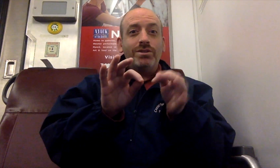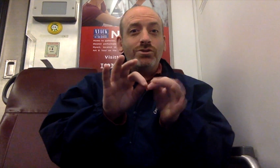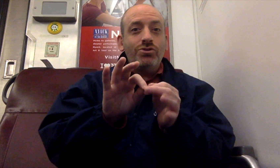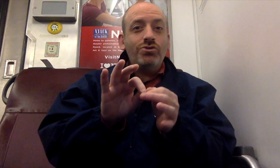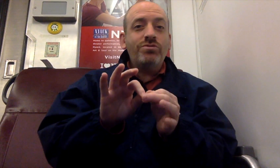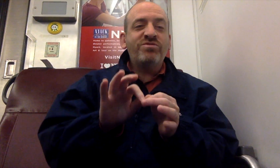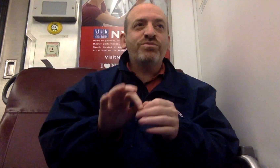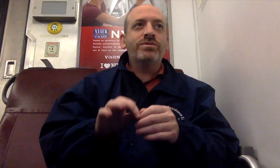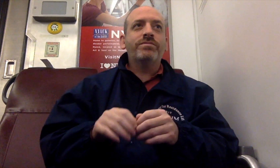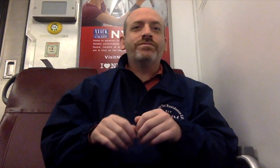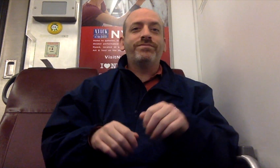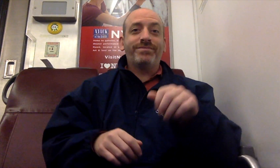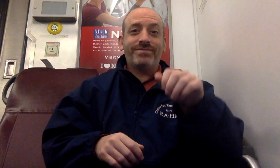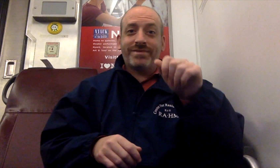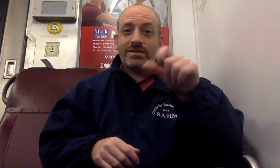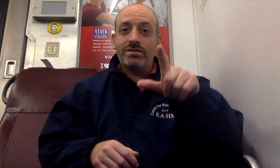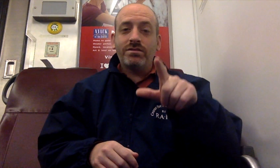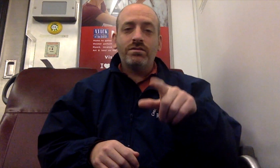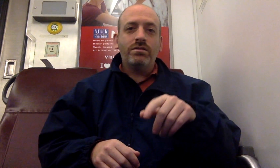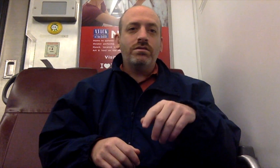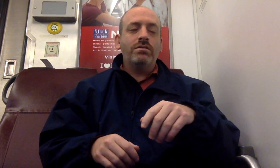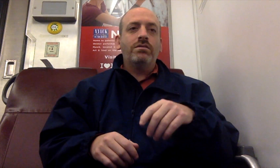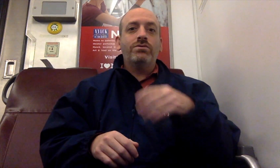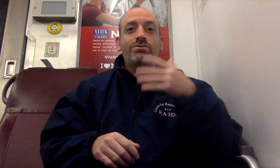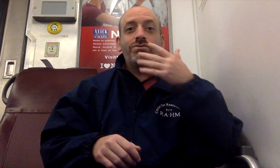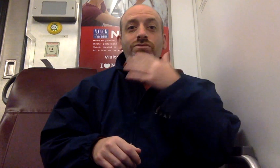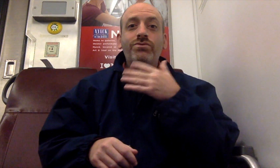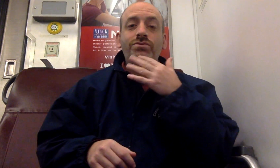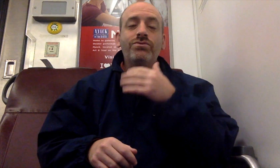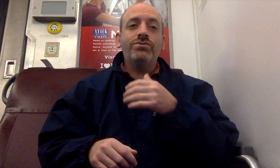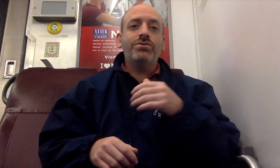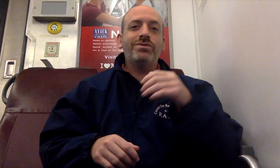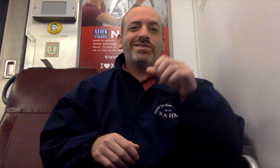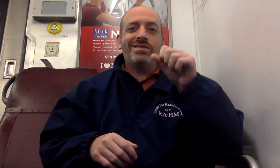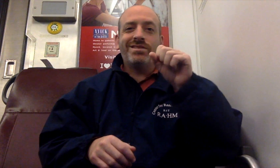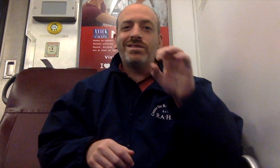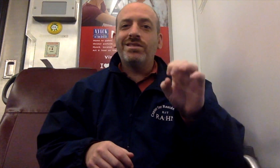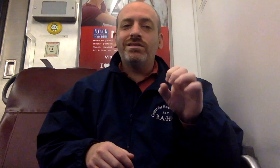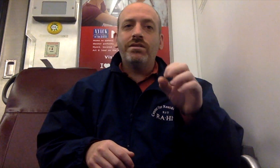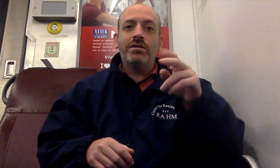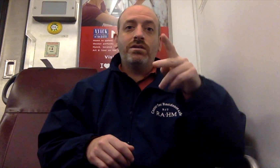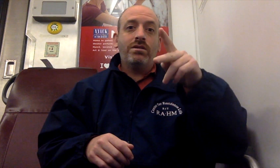interpreters, (American Sign Language), Cued, Seeing Essential English,